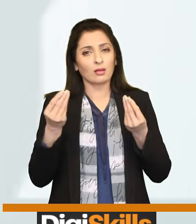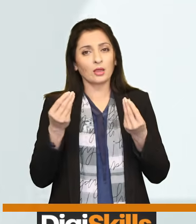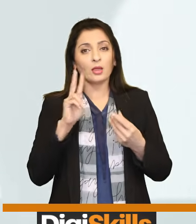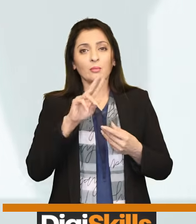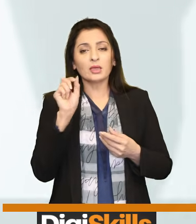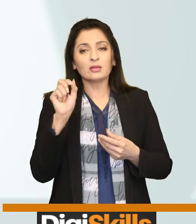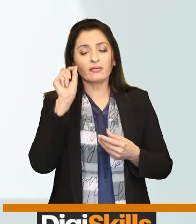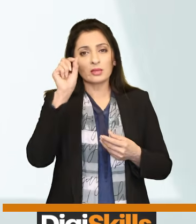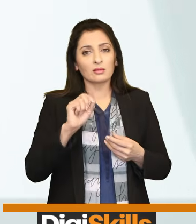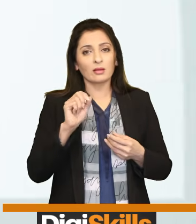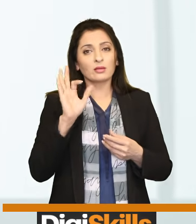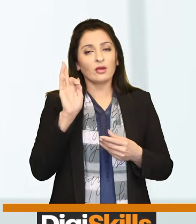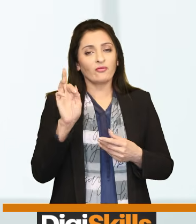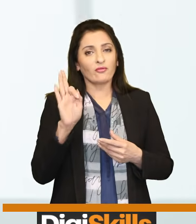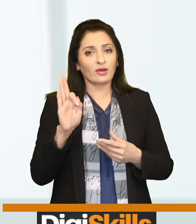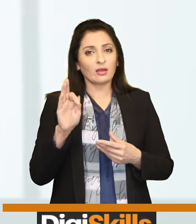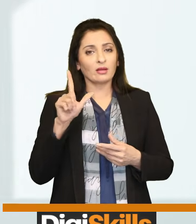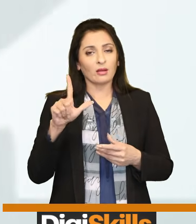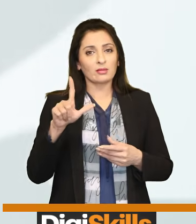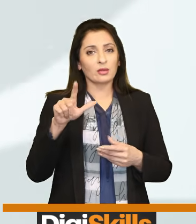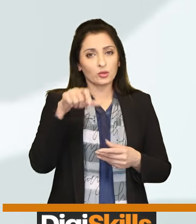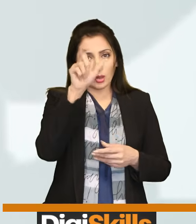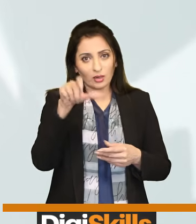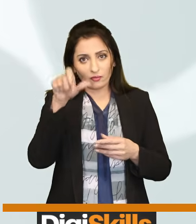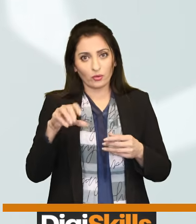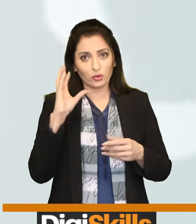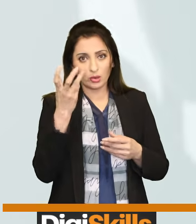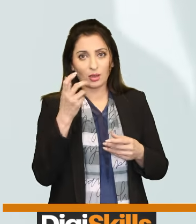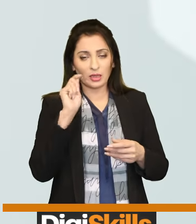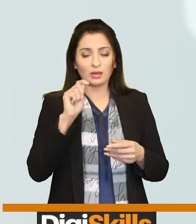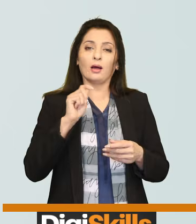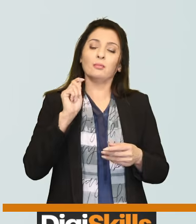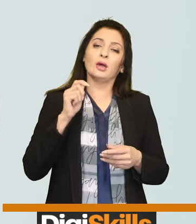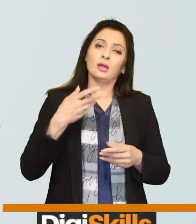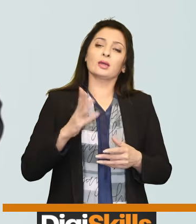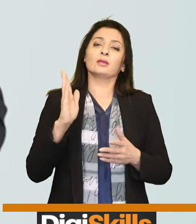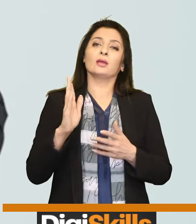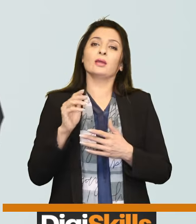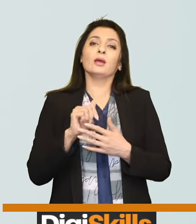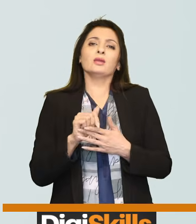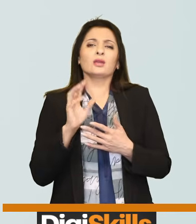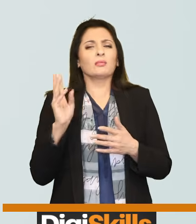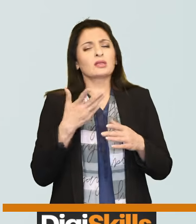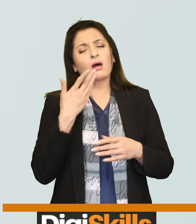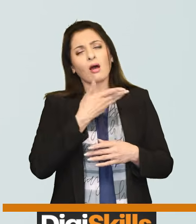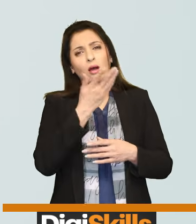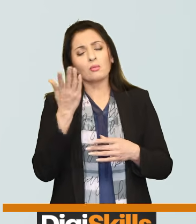Because 20% freelancers do the same all over the world. This sample has been selected from 1000 of designers.